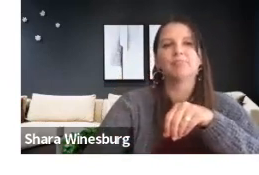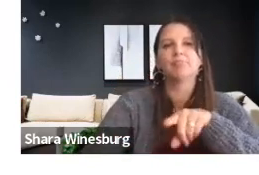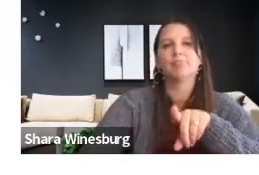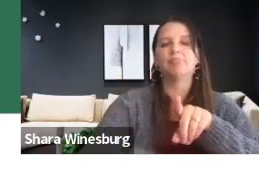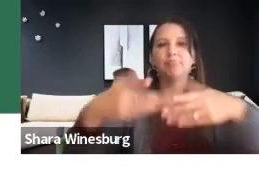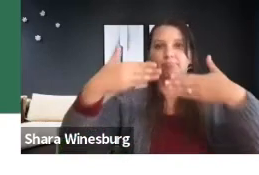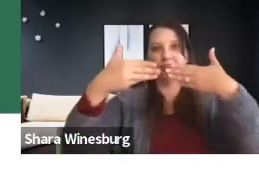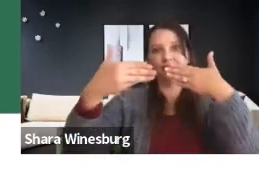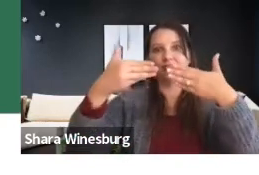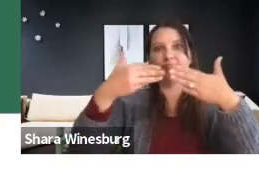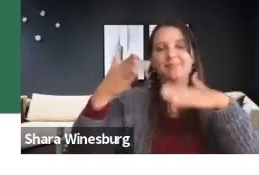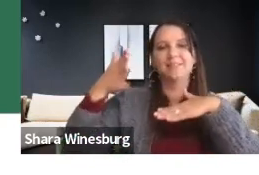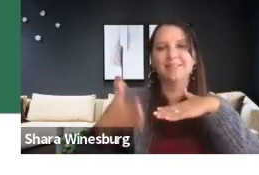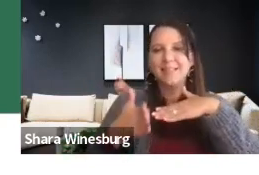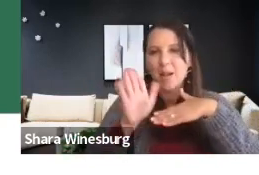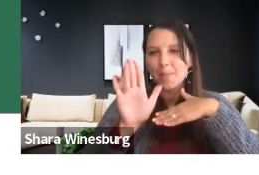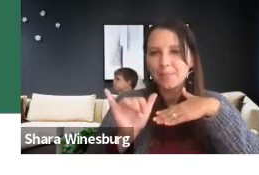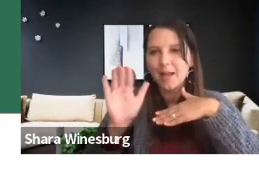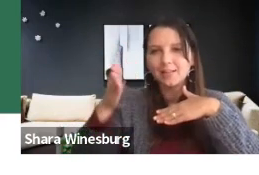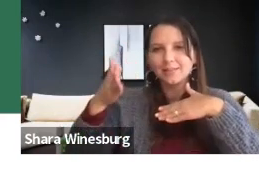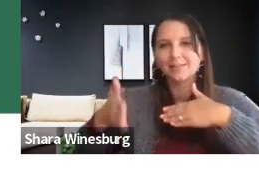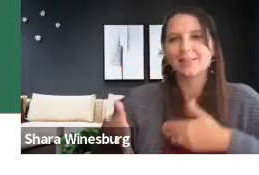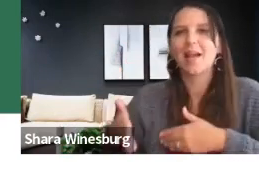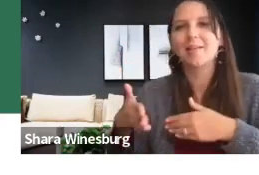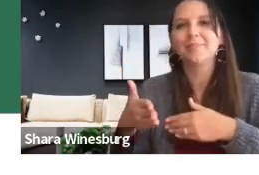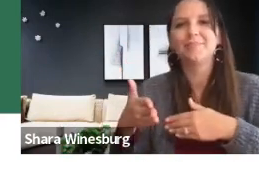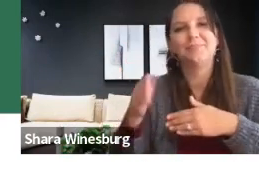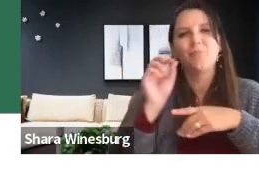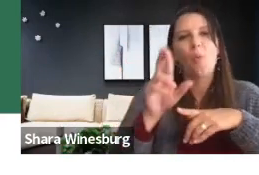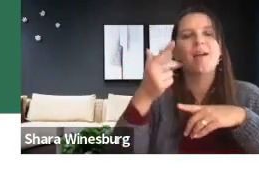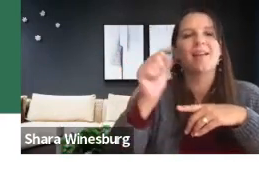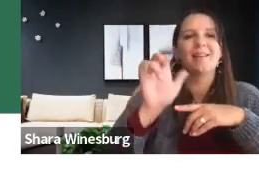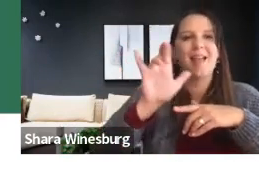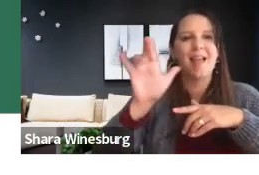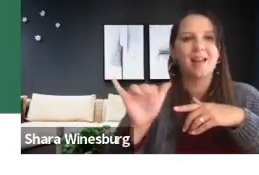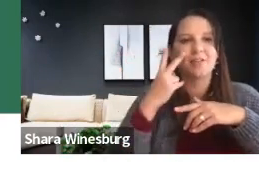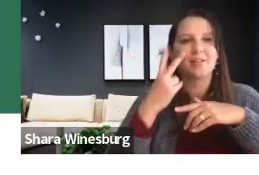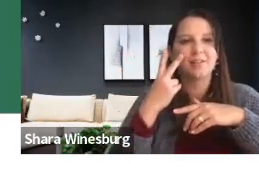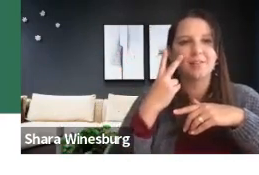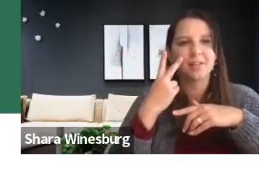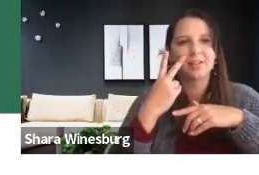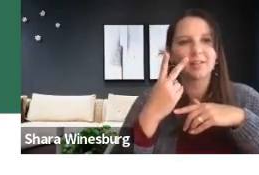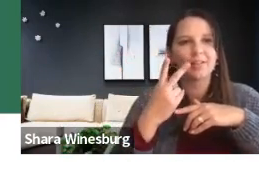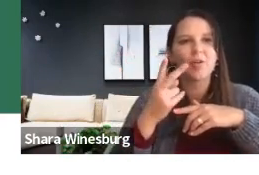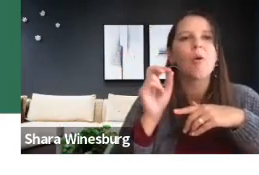the side-by-side or gallery view if you'd like to see the sign language interpreter.